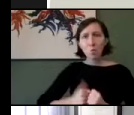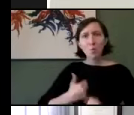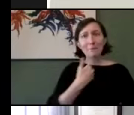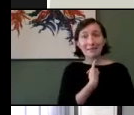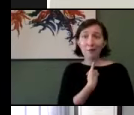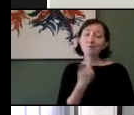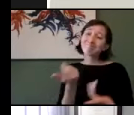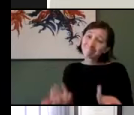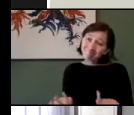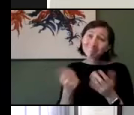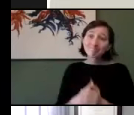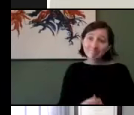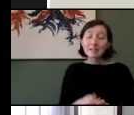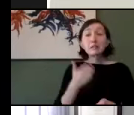that have expressed these concerns